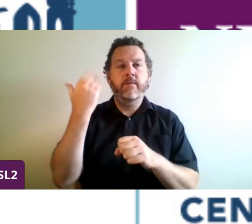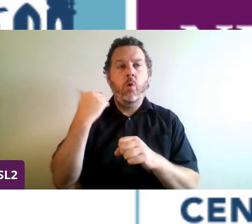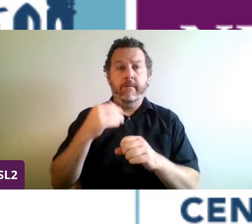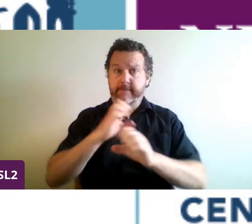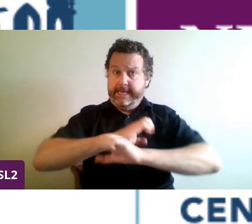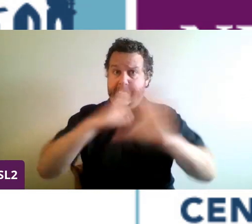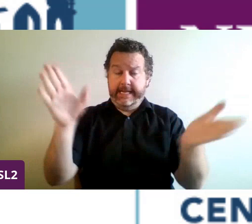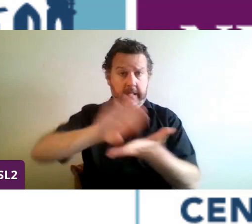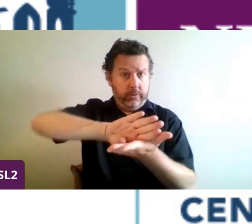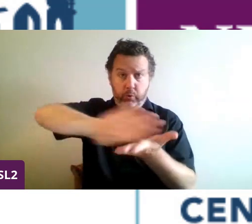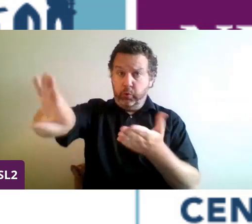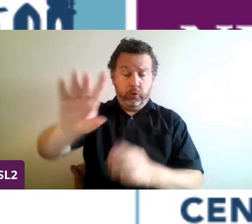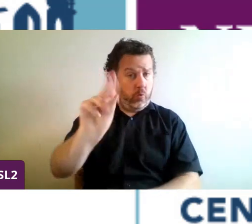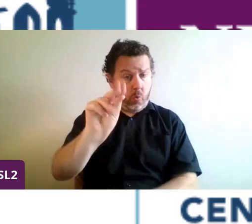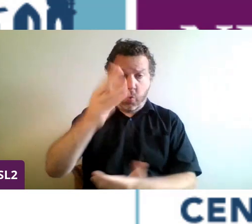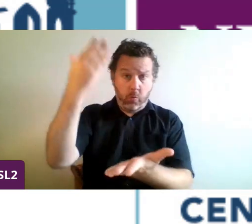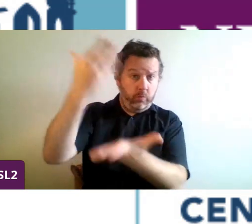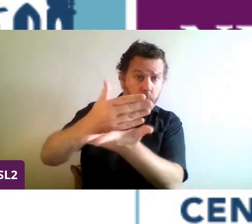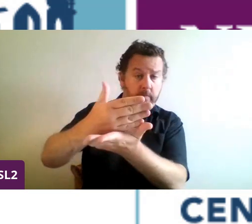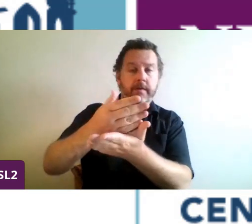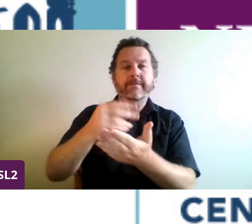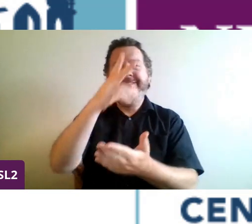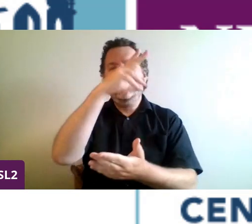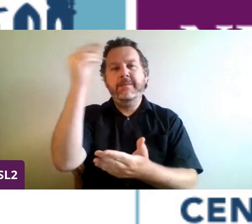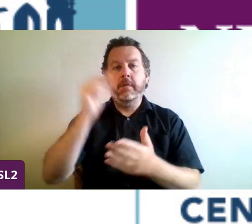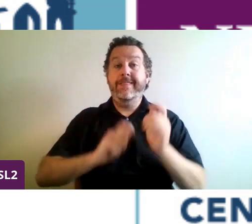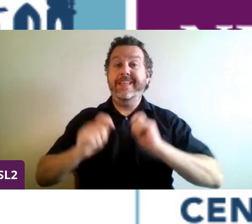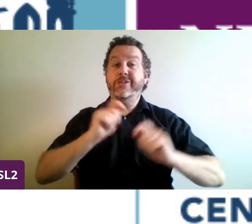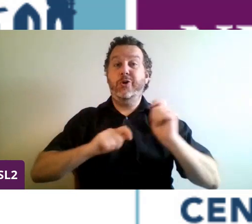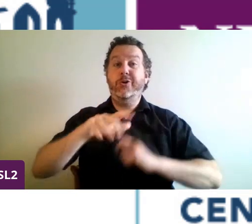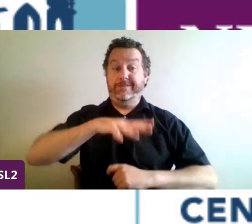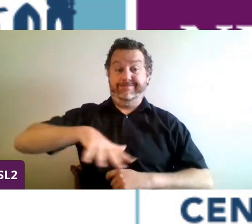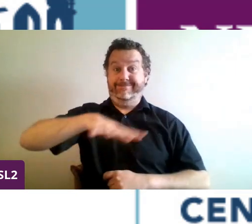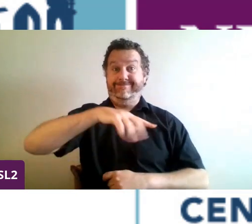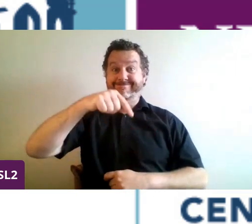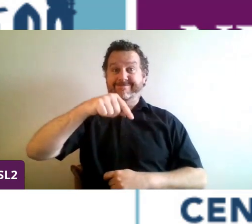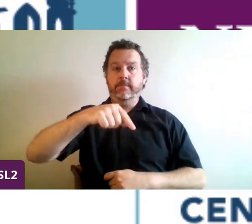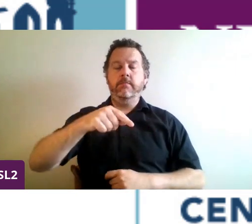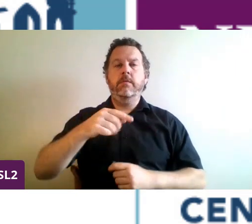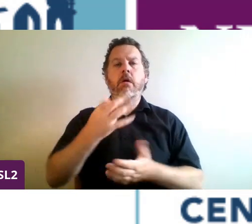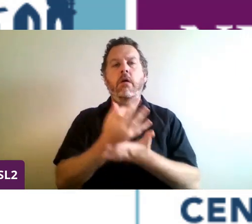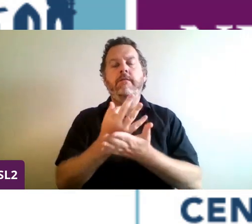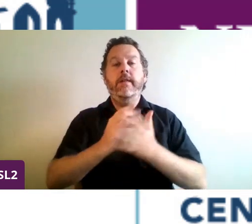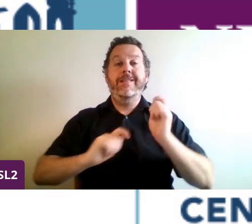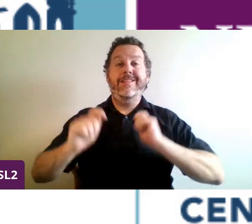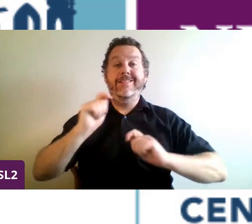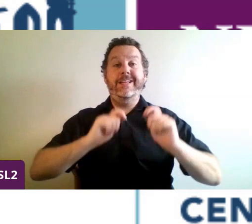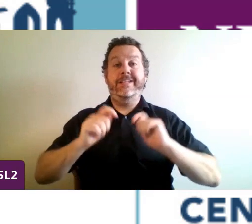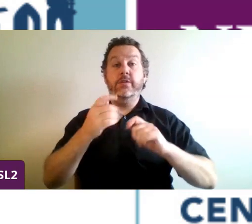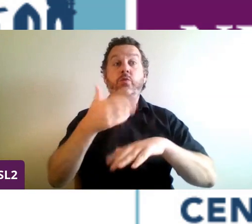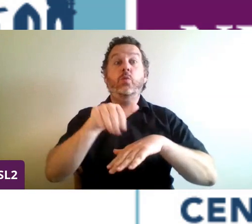exclusion previously being explicit. If we take theatre spaces. Often theatres are in protected buildings and